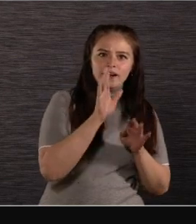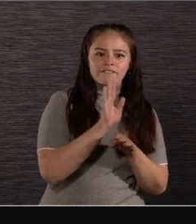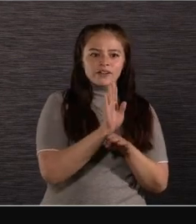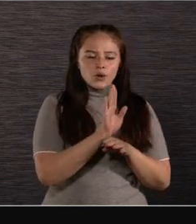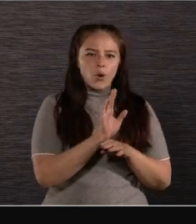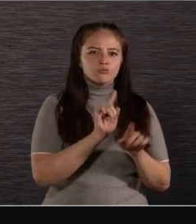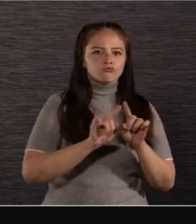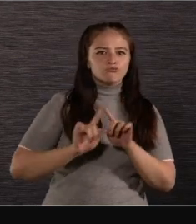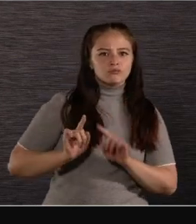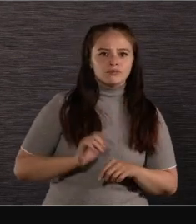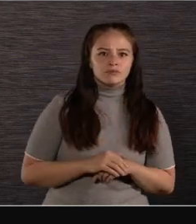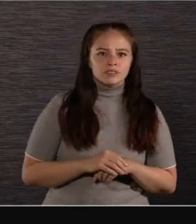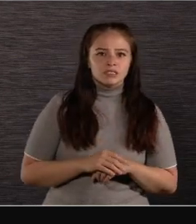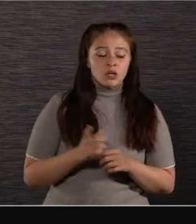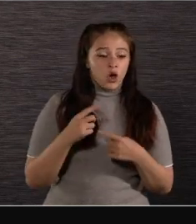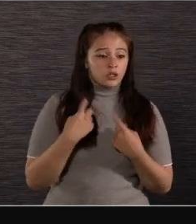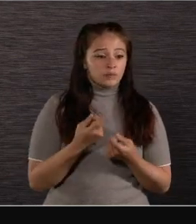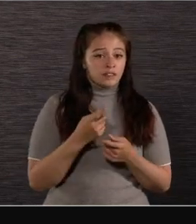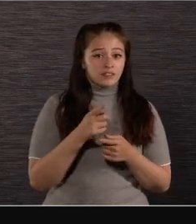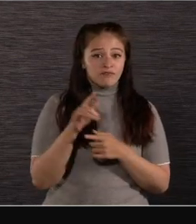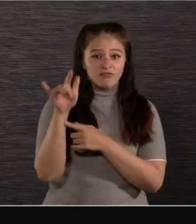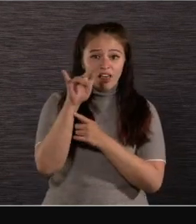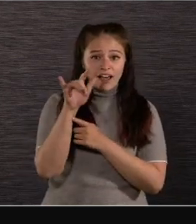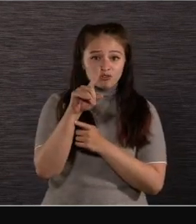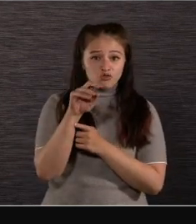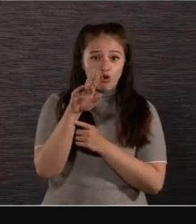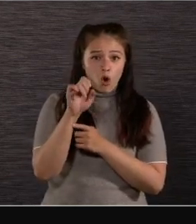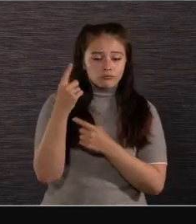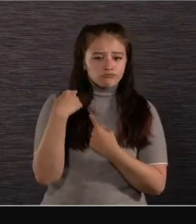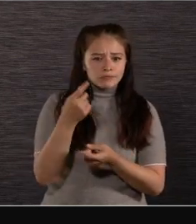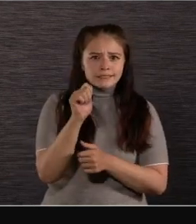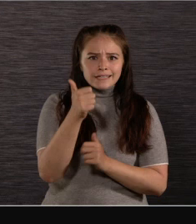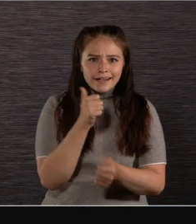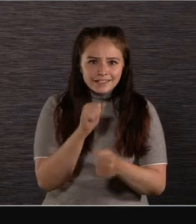He's also been flying drones for the last ten years and shooting